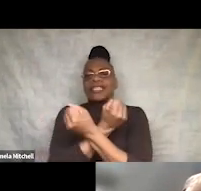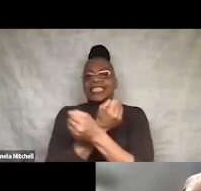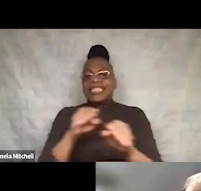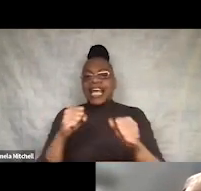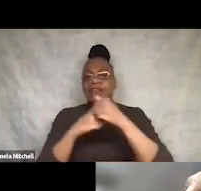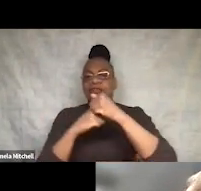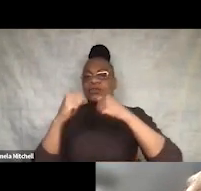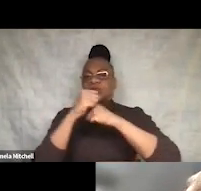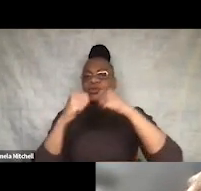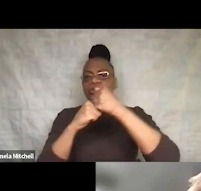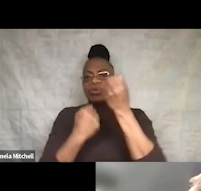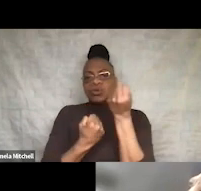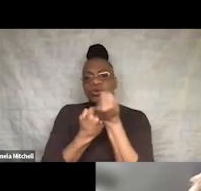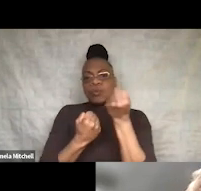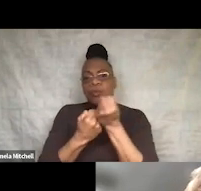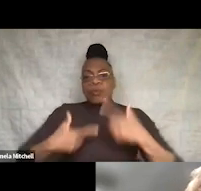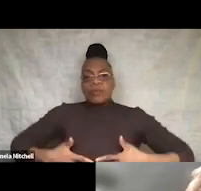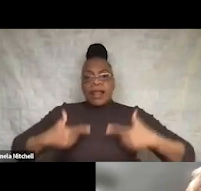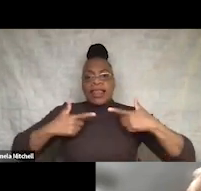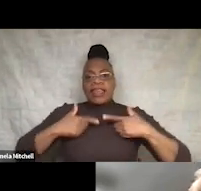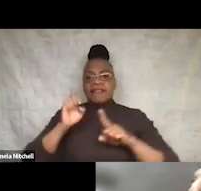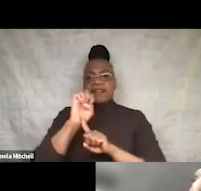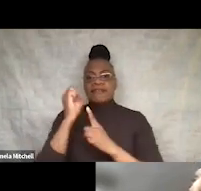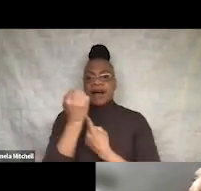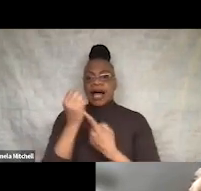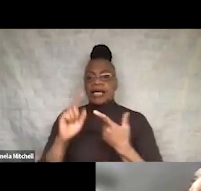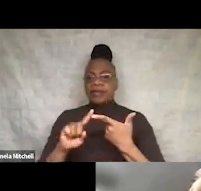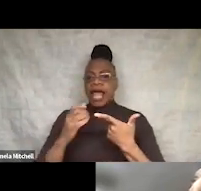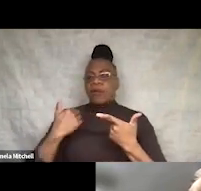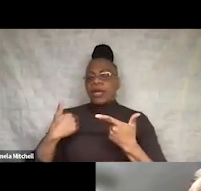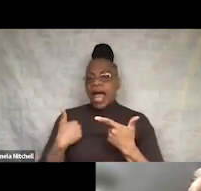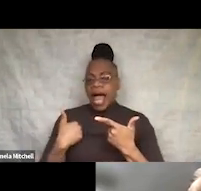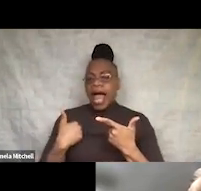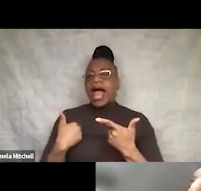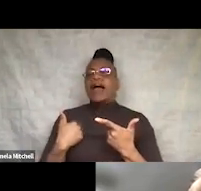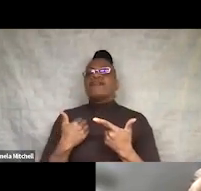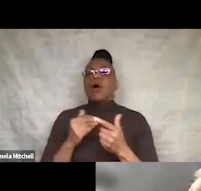supportive living environments. We have wraparound and whole-person care.